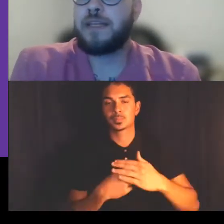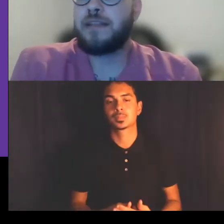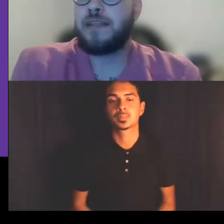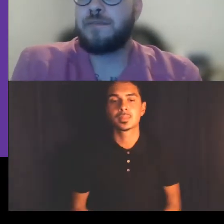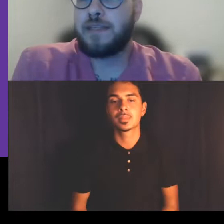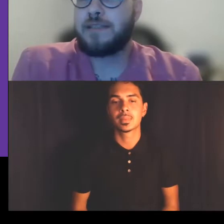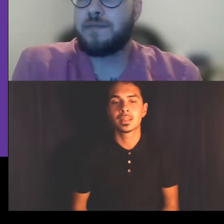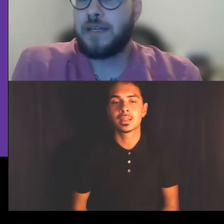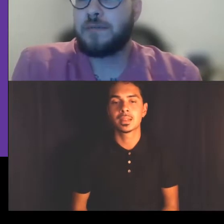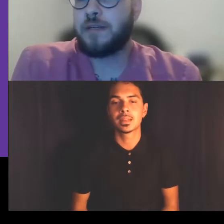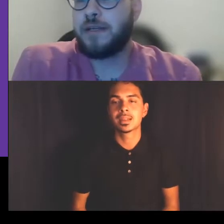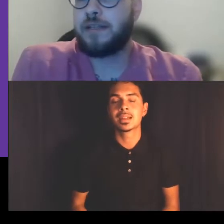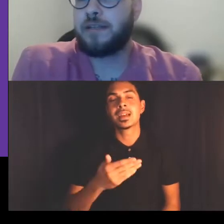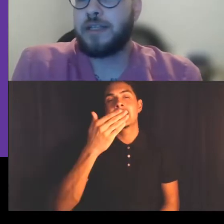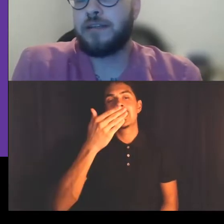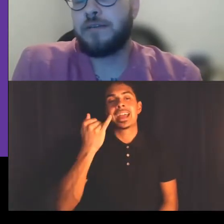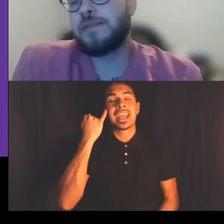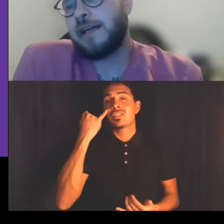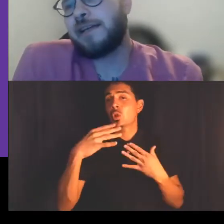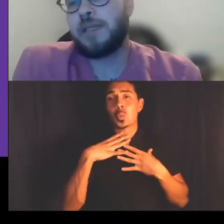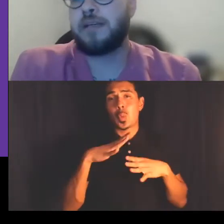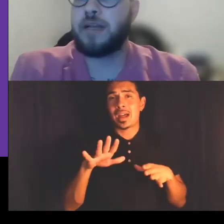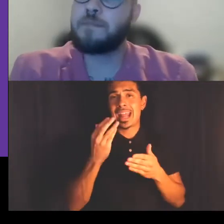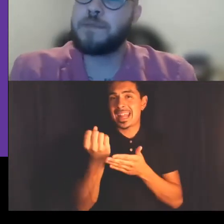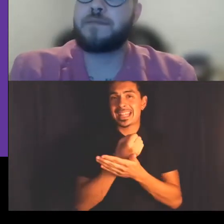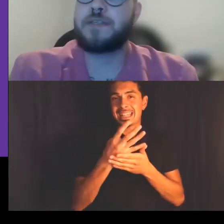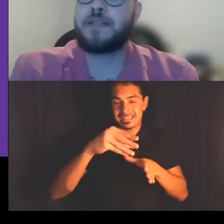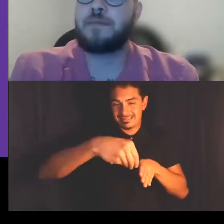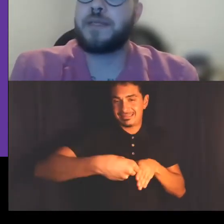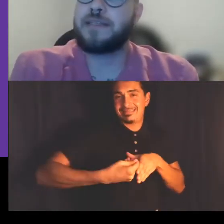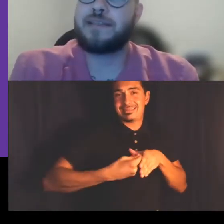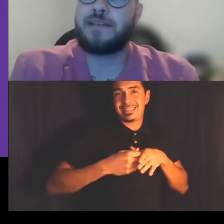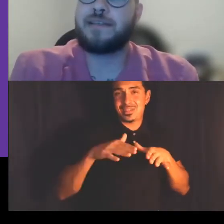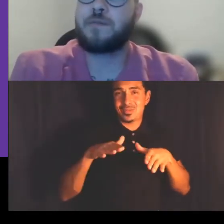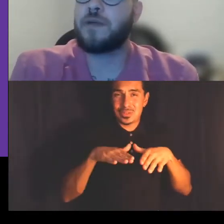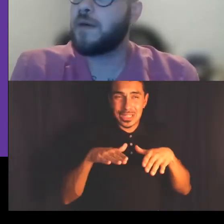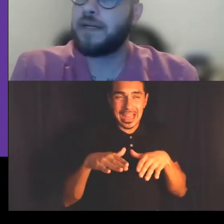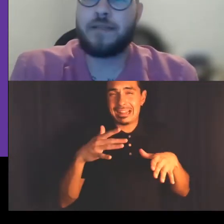anything invasive done regarding their genitals, that can be a good option for some, because it doesn't require them